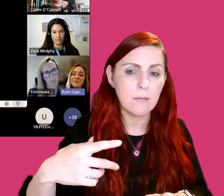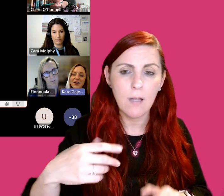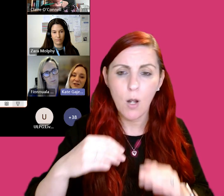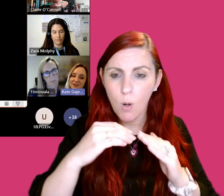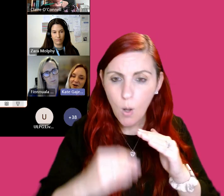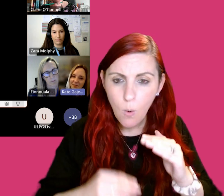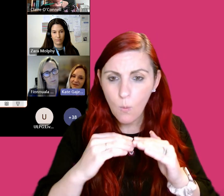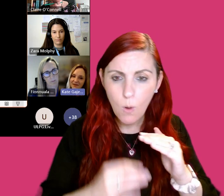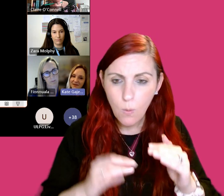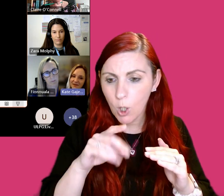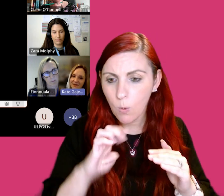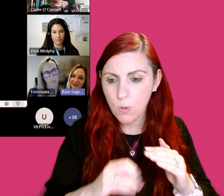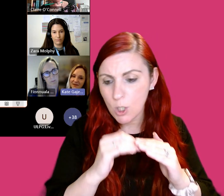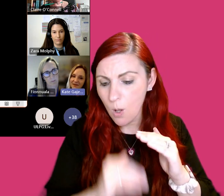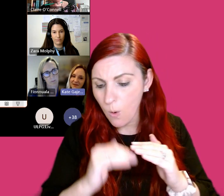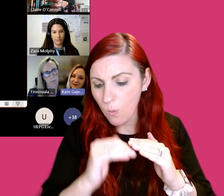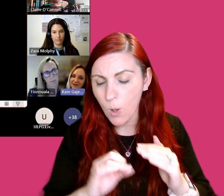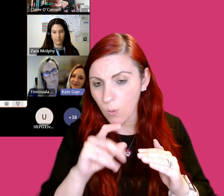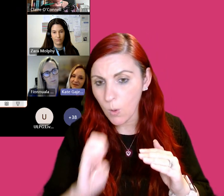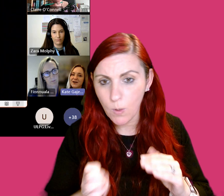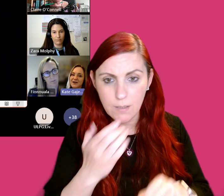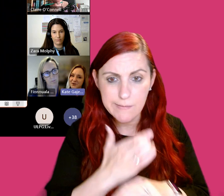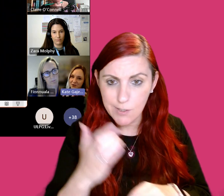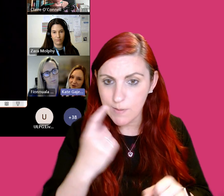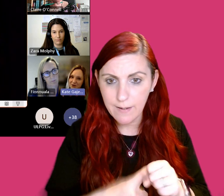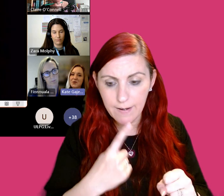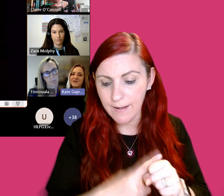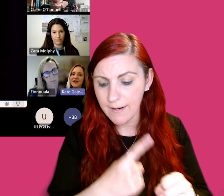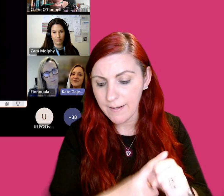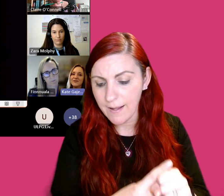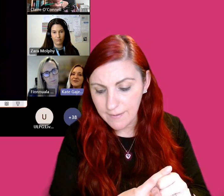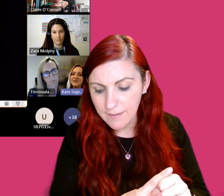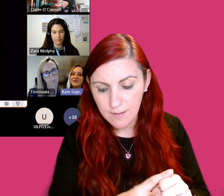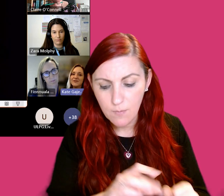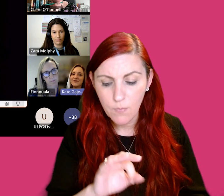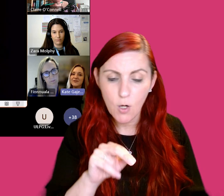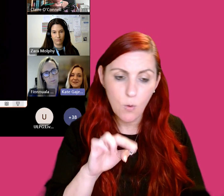and because the recommendations are actually very strict you have to have your glucose values very